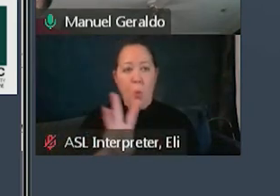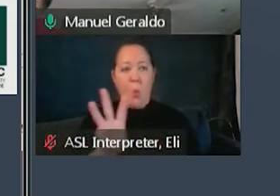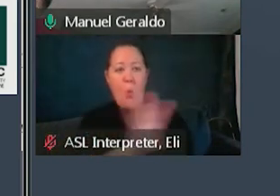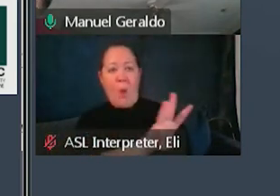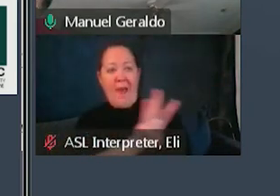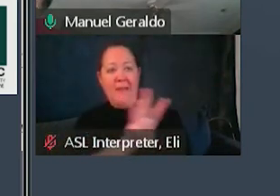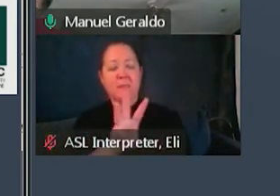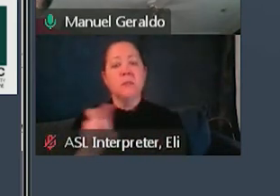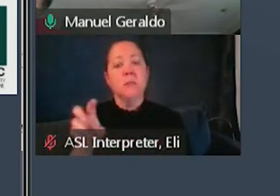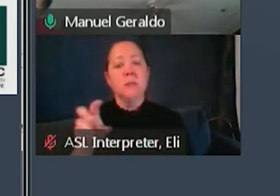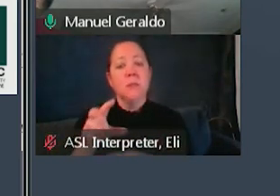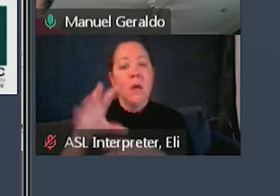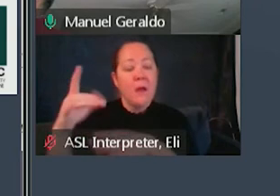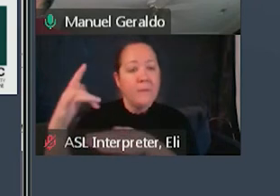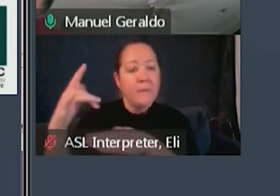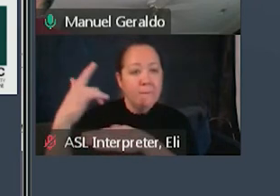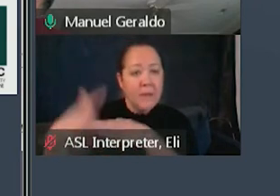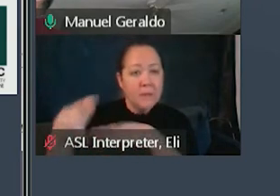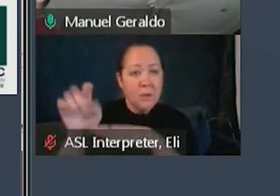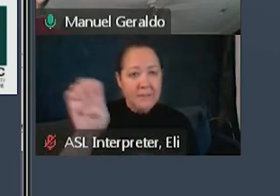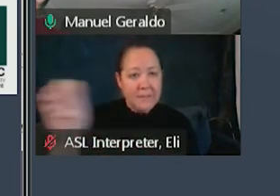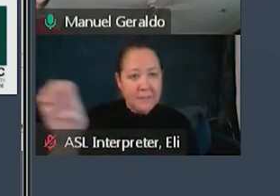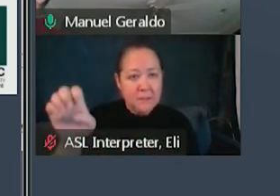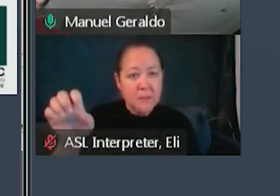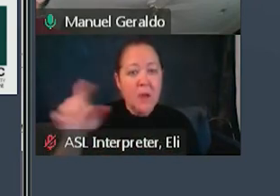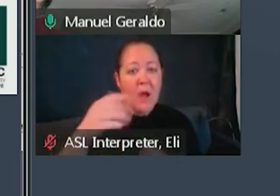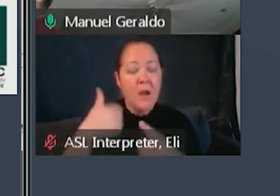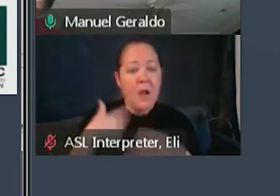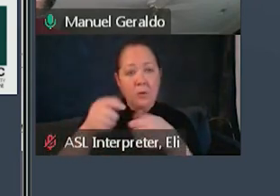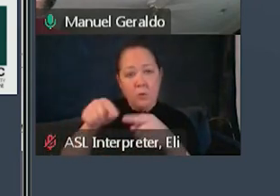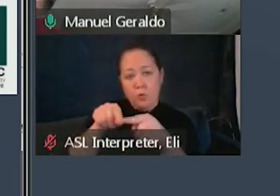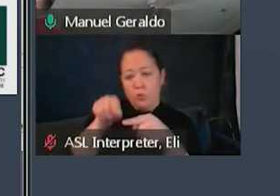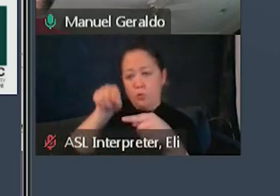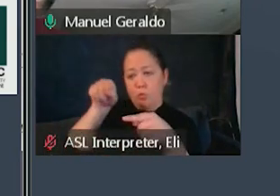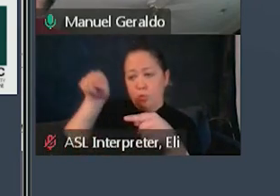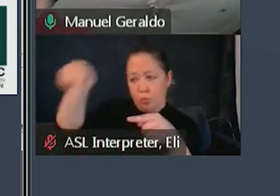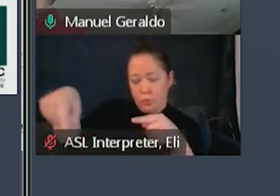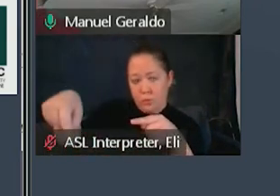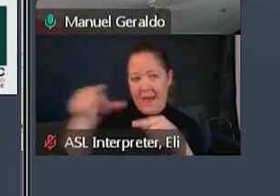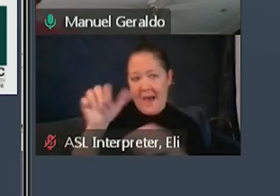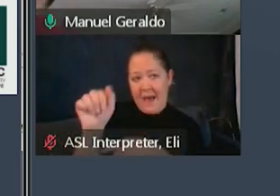church and a detached single family across Avista to East. Next slide.